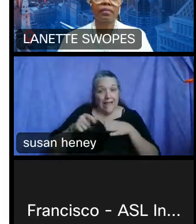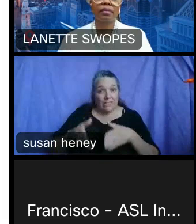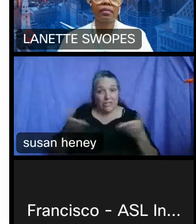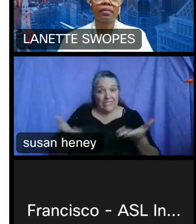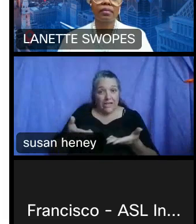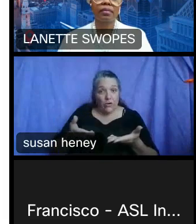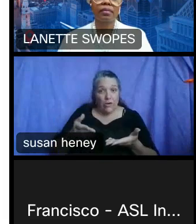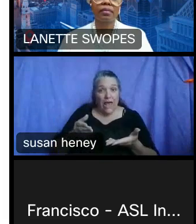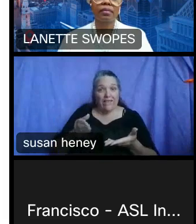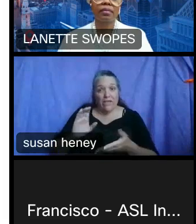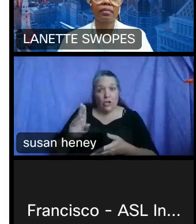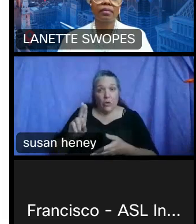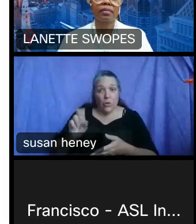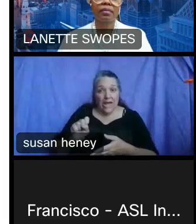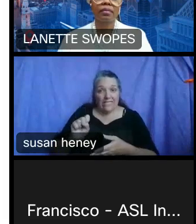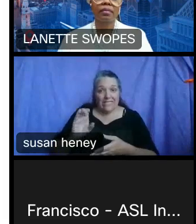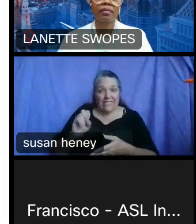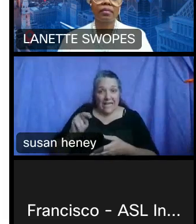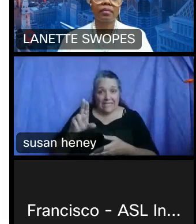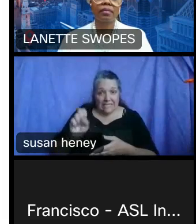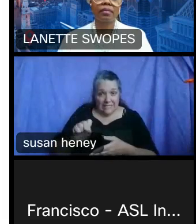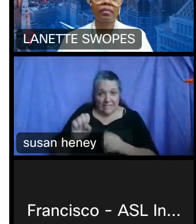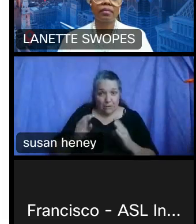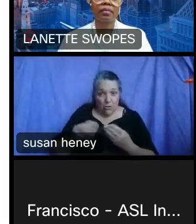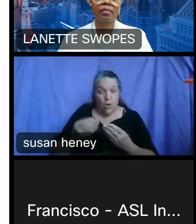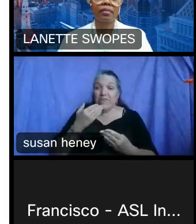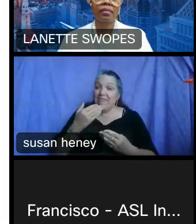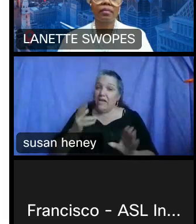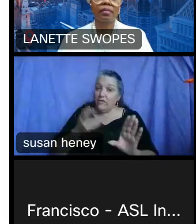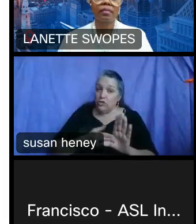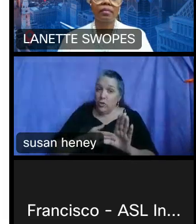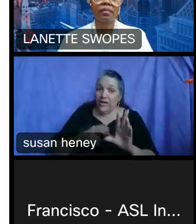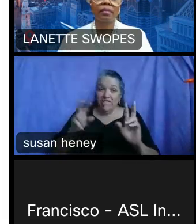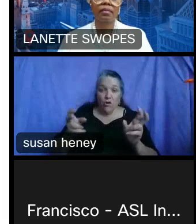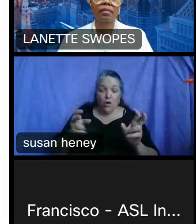want to thank you for joining us today for the It's All in the Tools Webinar Series.